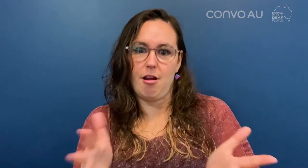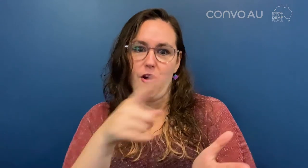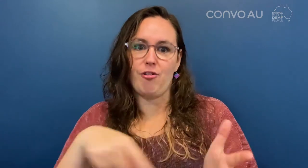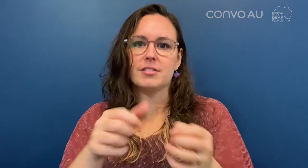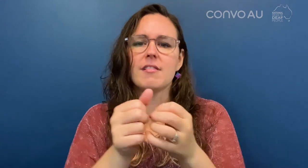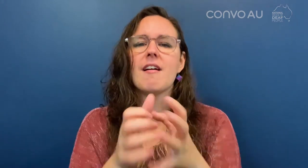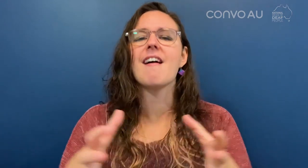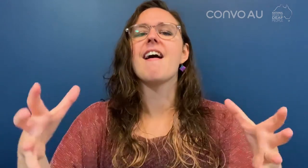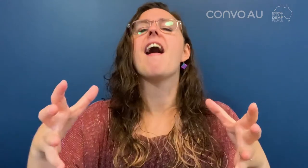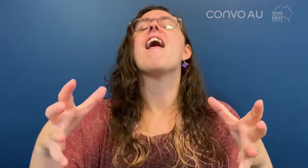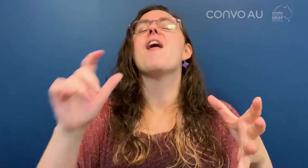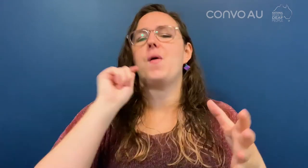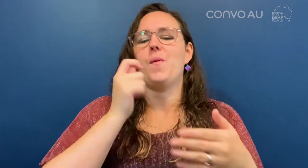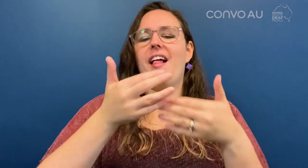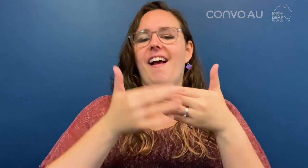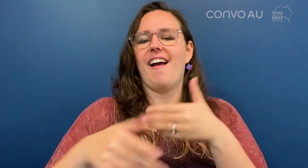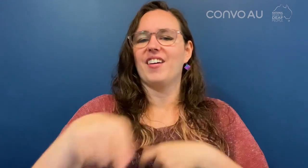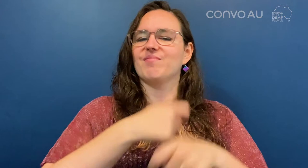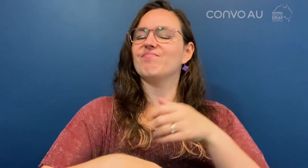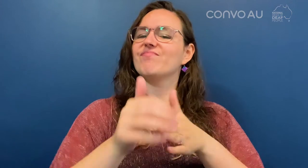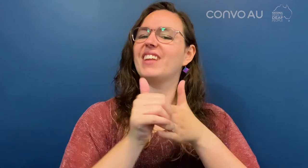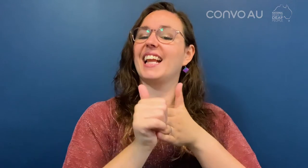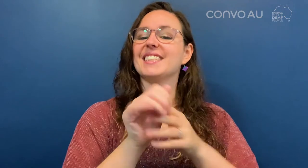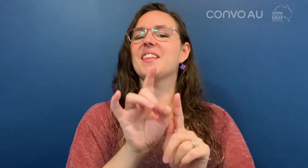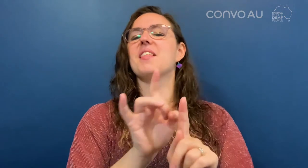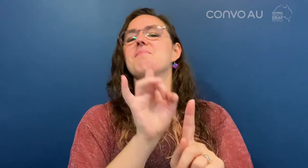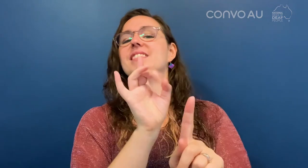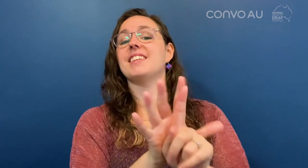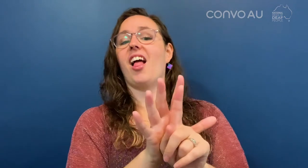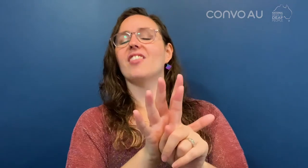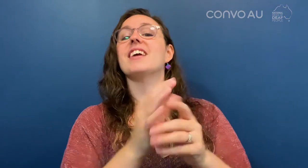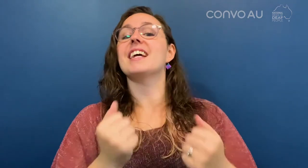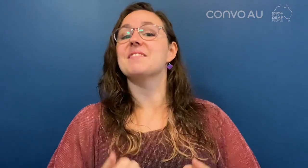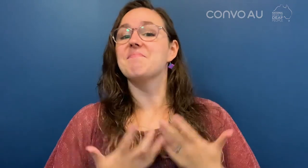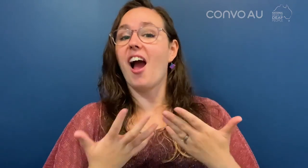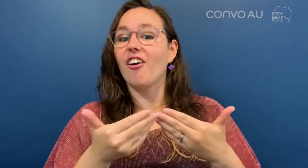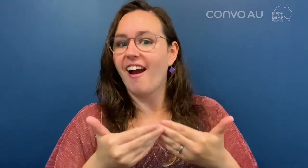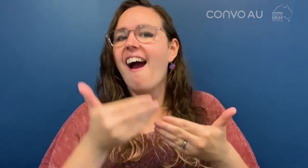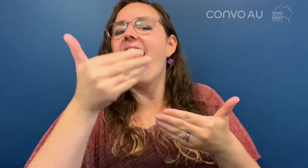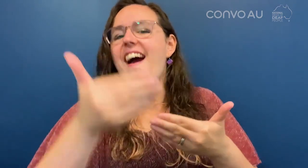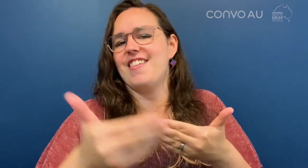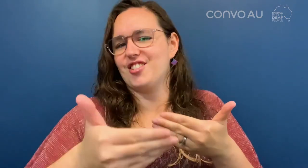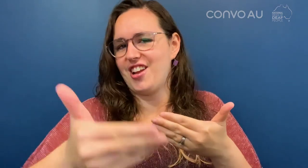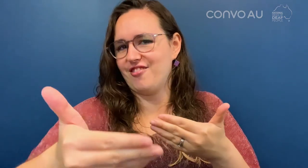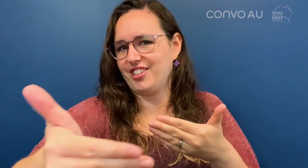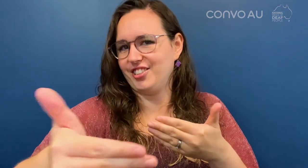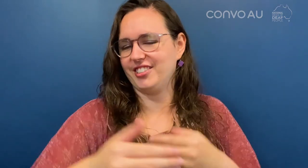will grow and inspire our Deaf leaders of the future.